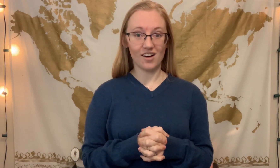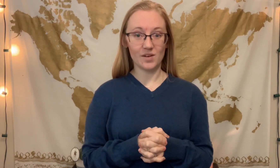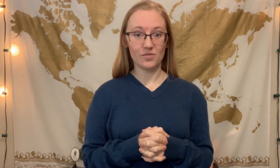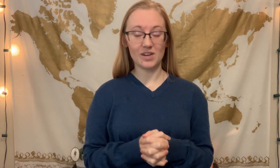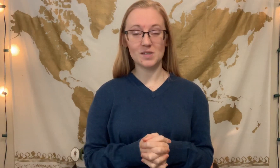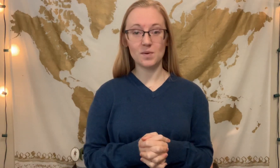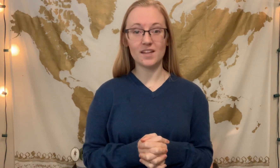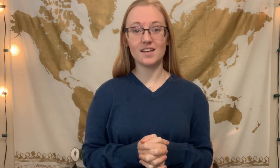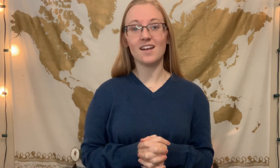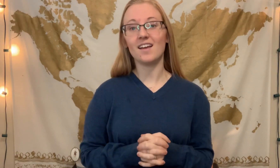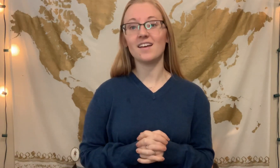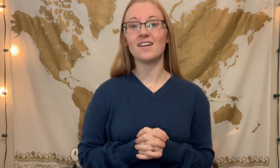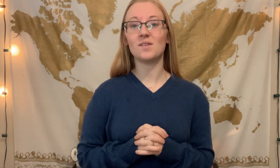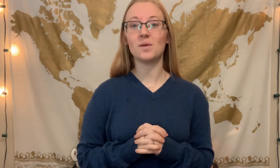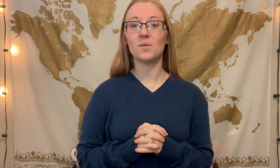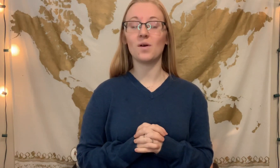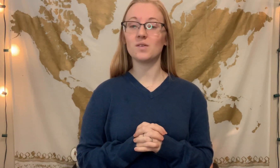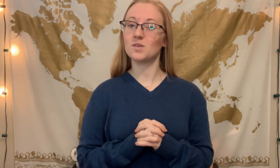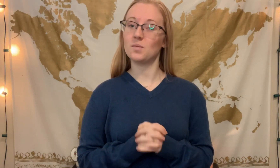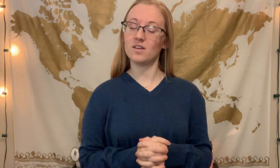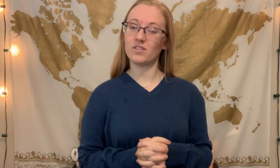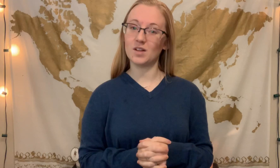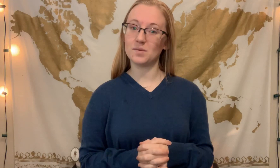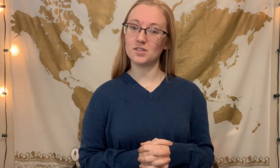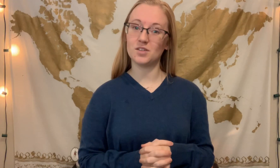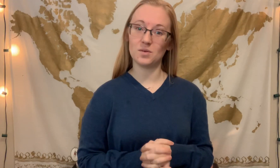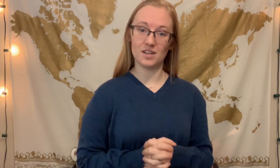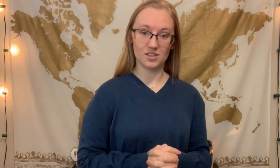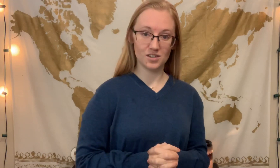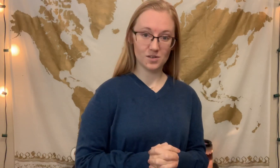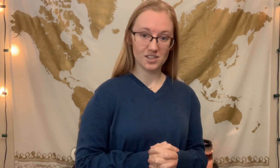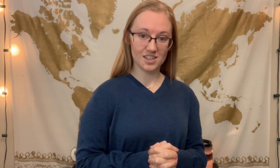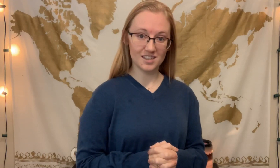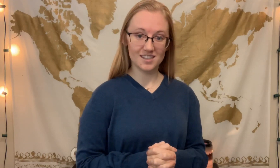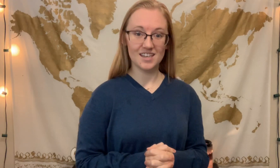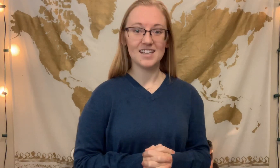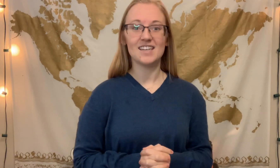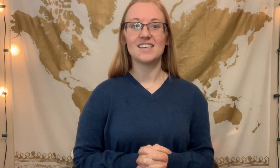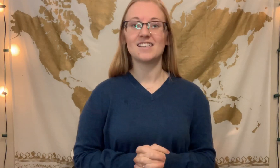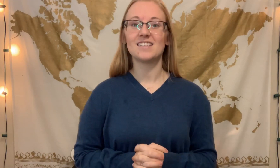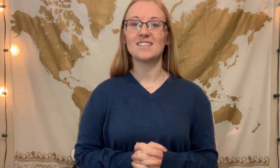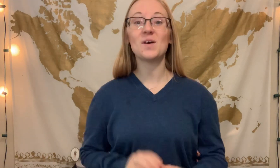fingerspelling and we will also be available to answer your questions. So